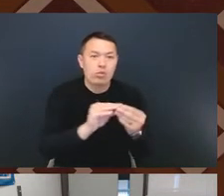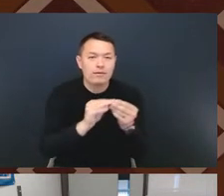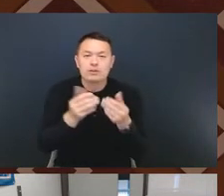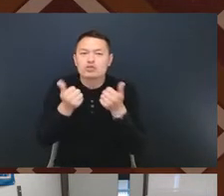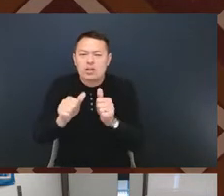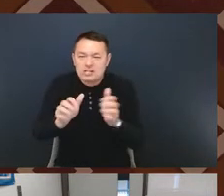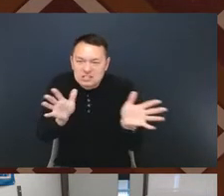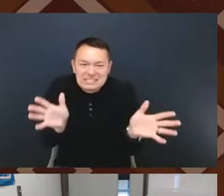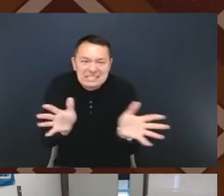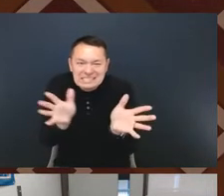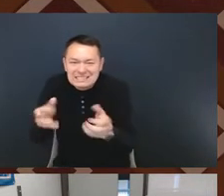Yeah.